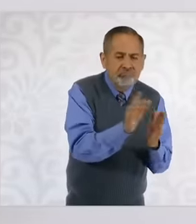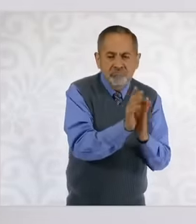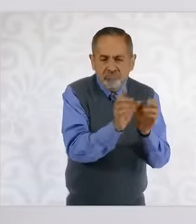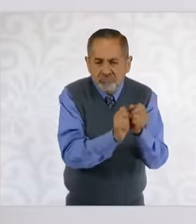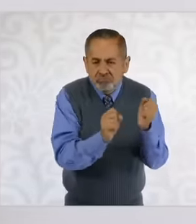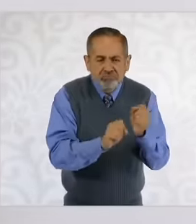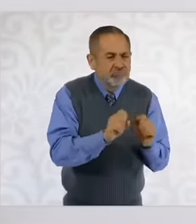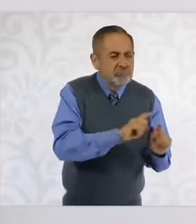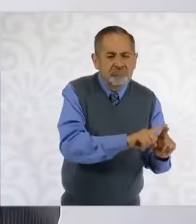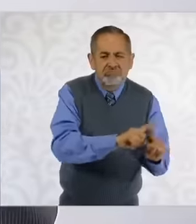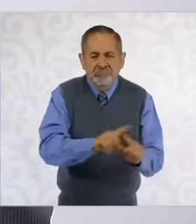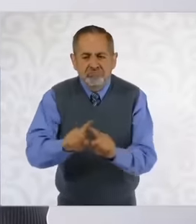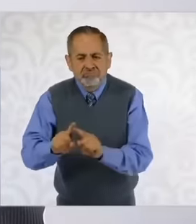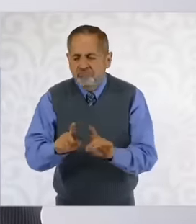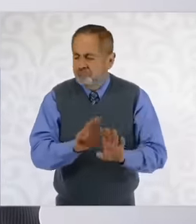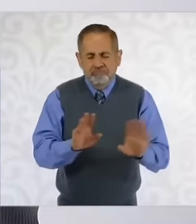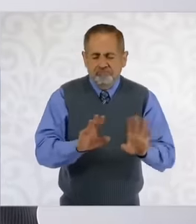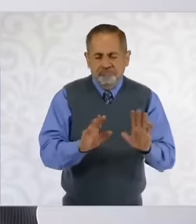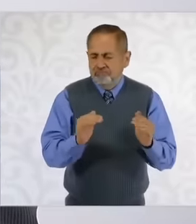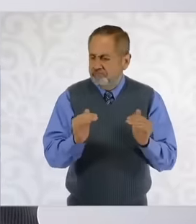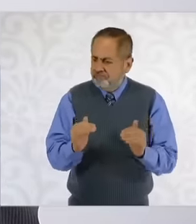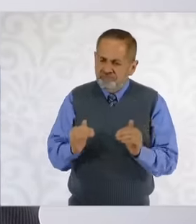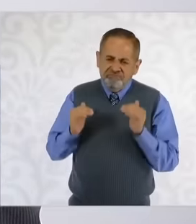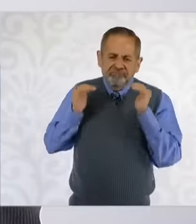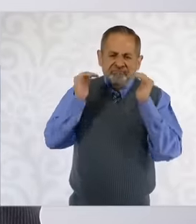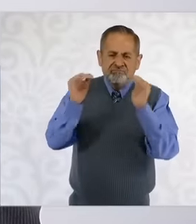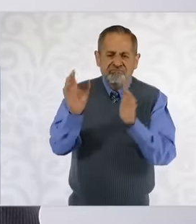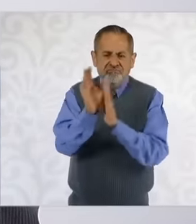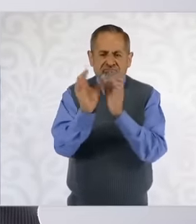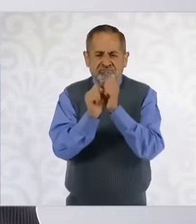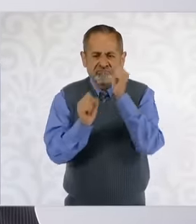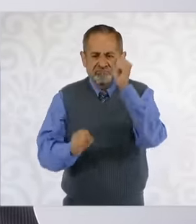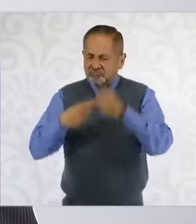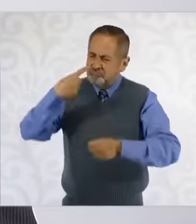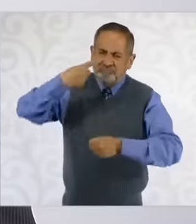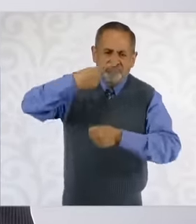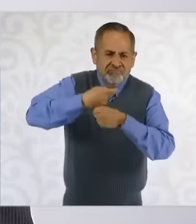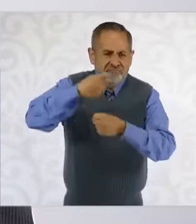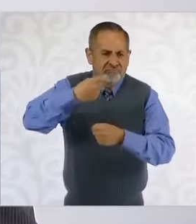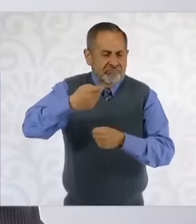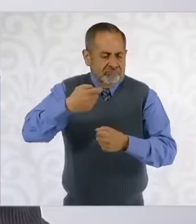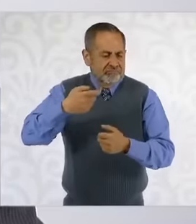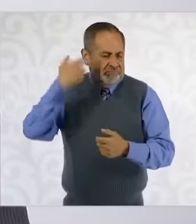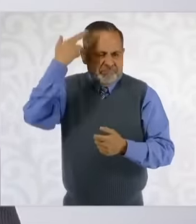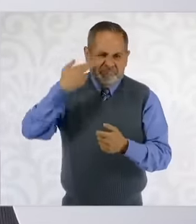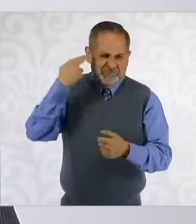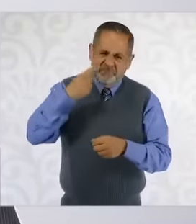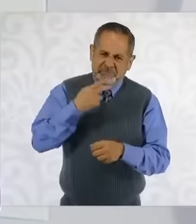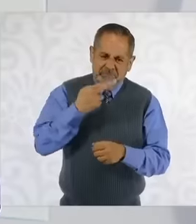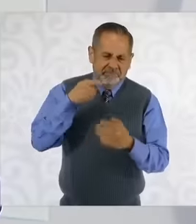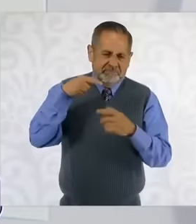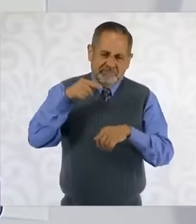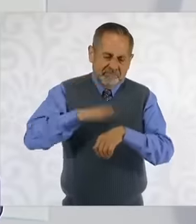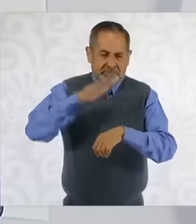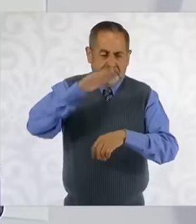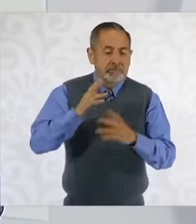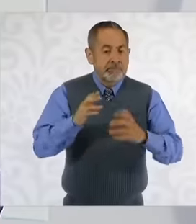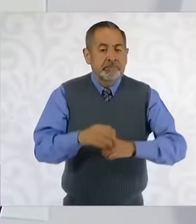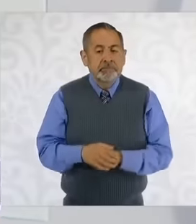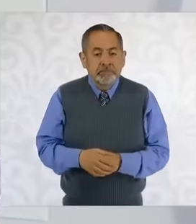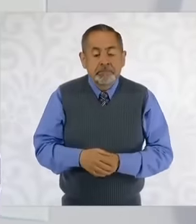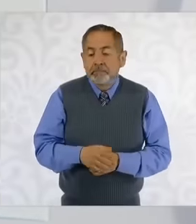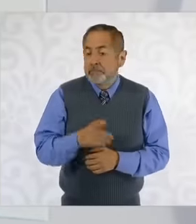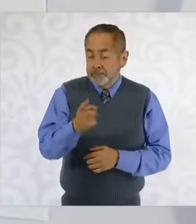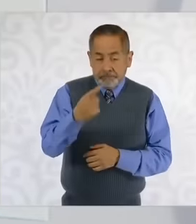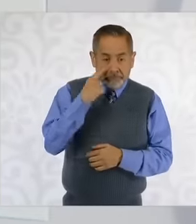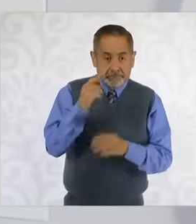of the normative Pyramid of national law, however, the Constitution cannot be an